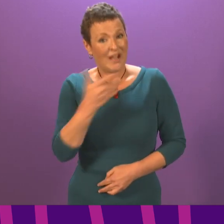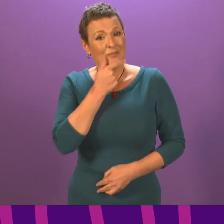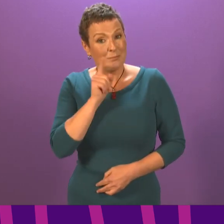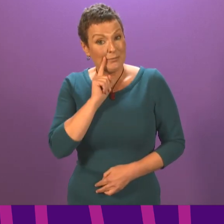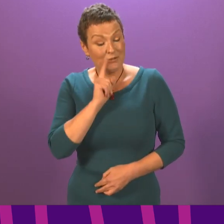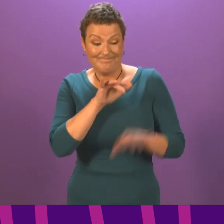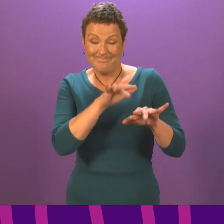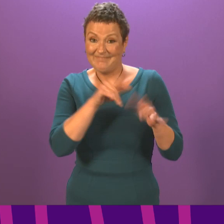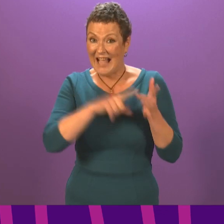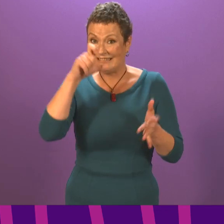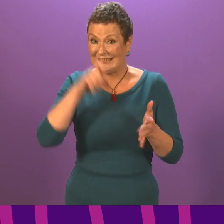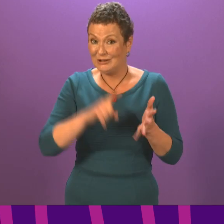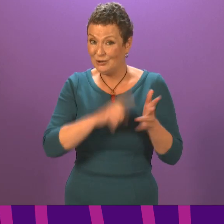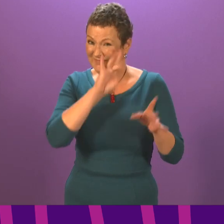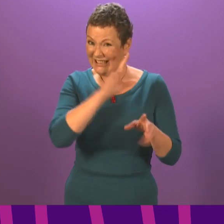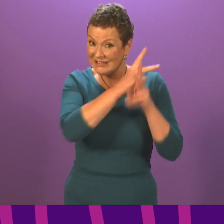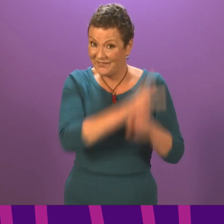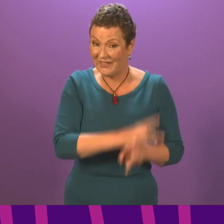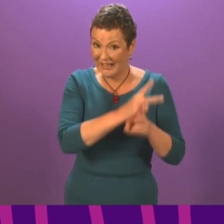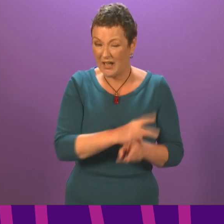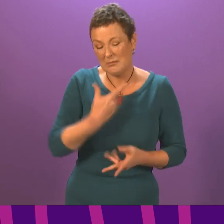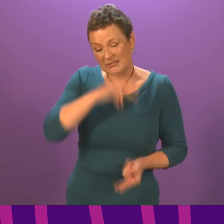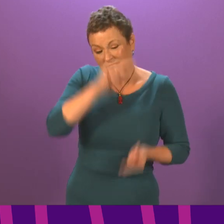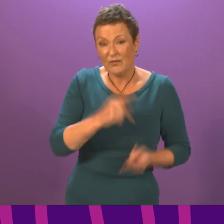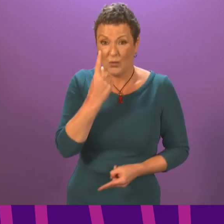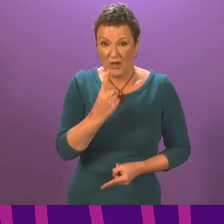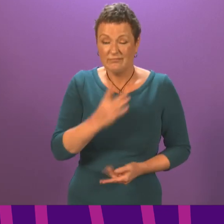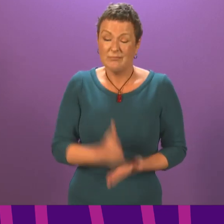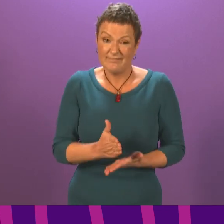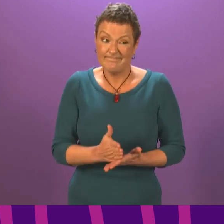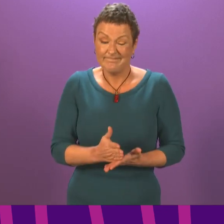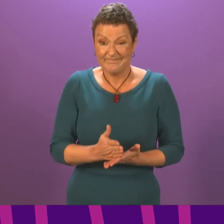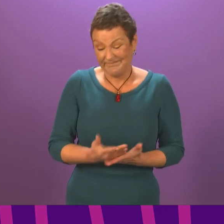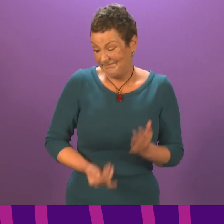is a decrease of one from yesterday. I am sorry to say that, in the past 24 hours, a